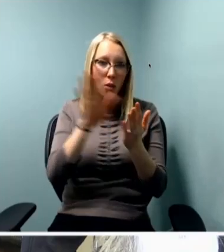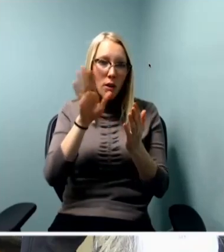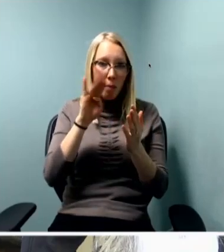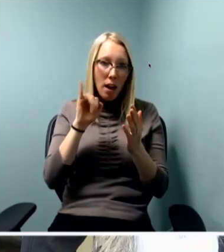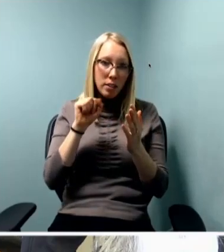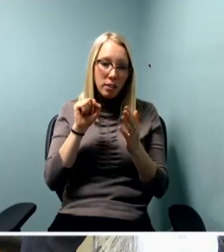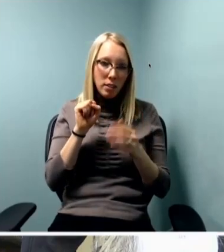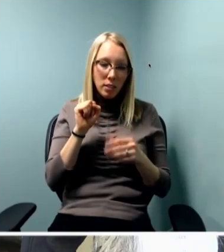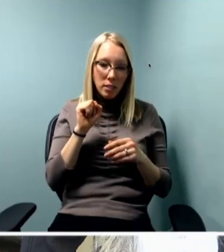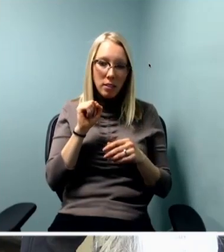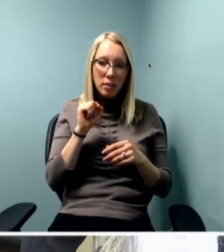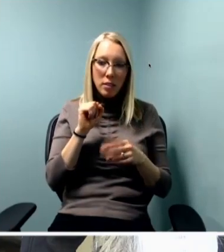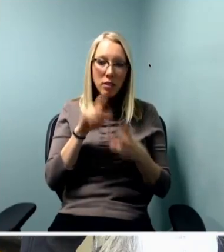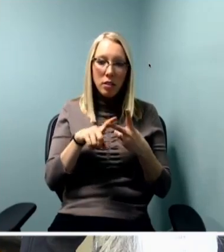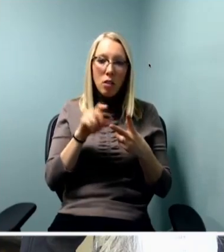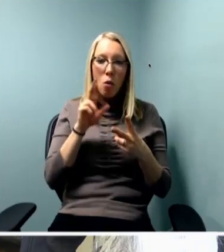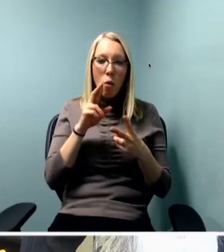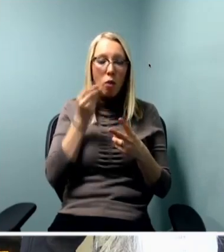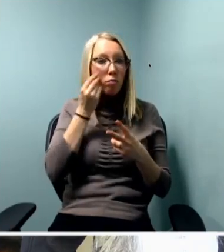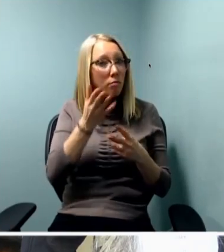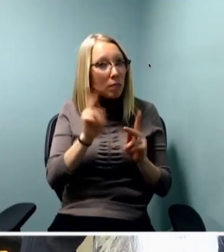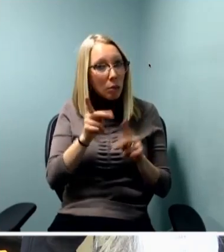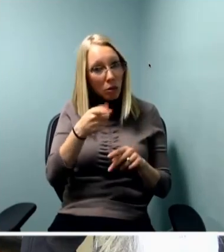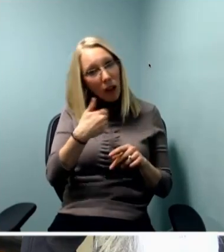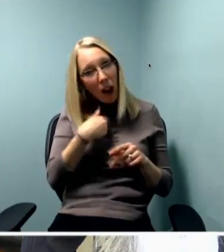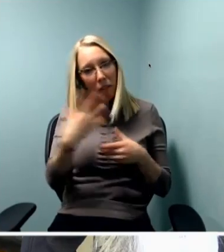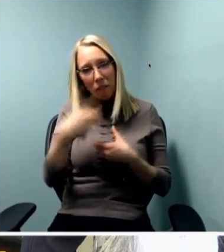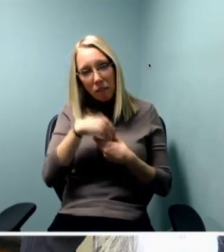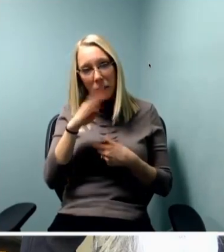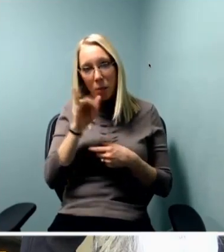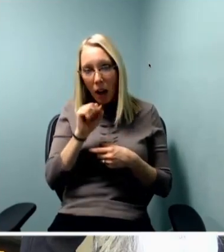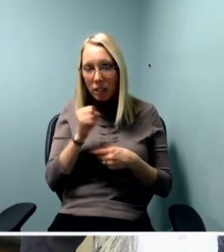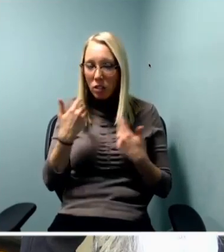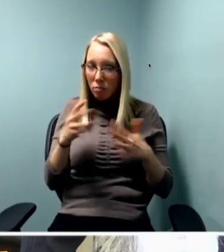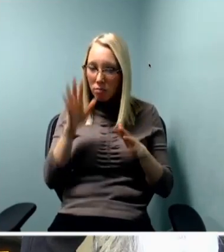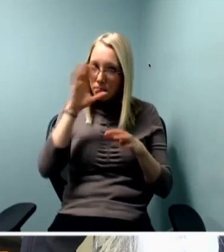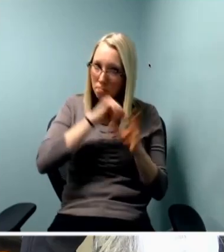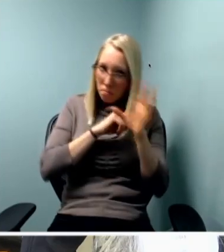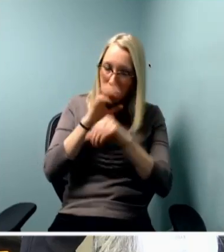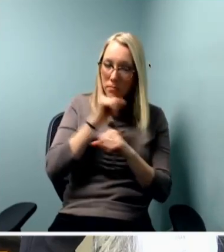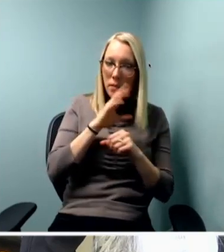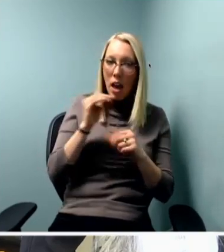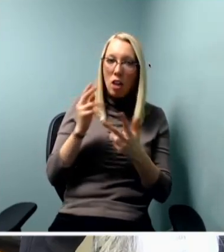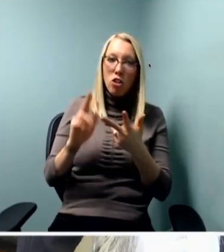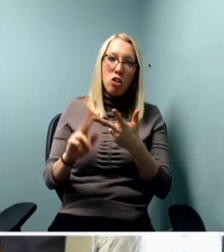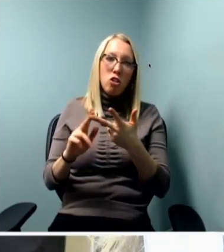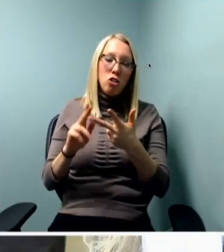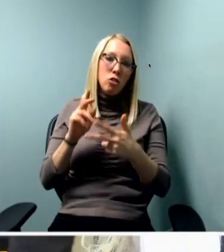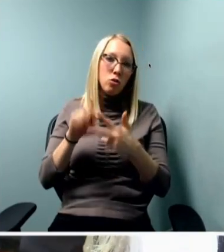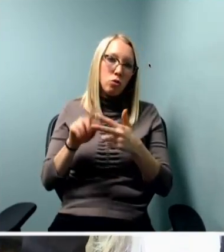Two, to alert you to your biases. And three, to get you over your biases. And those are the three things.